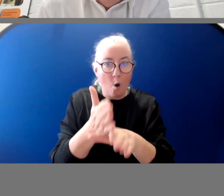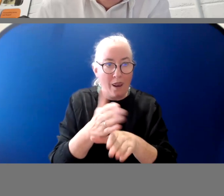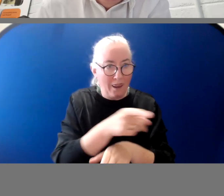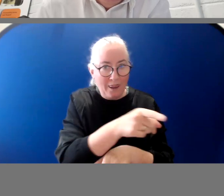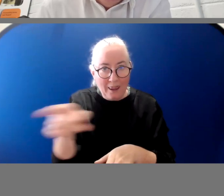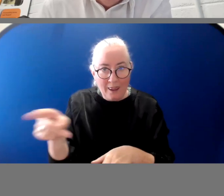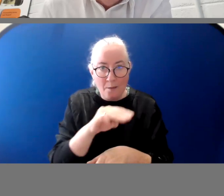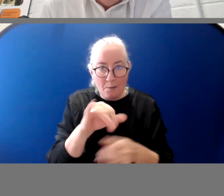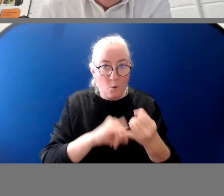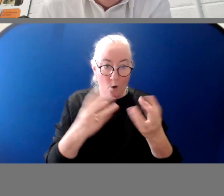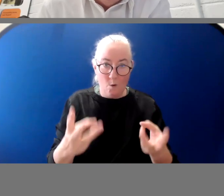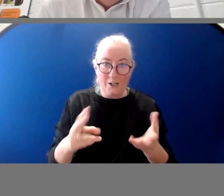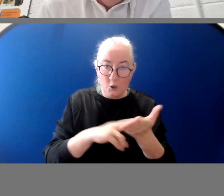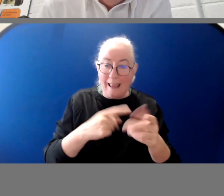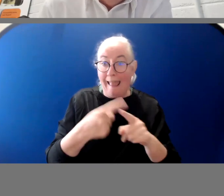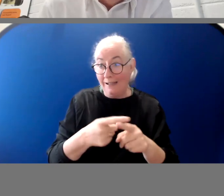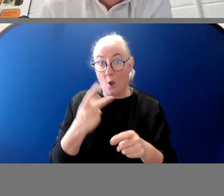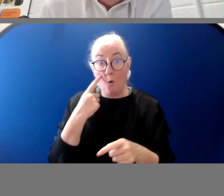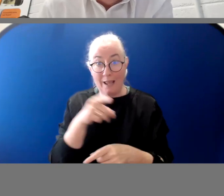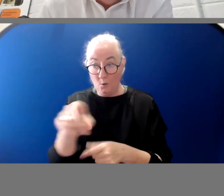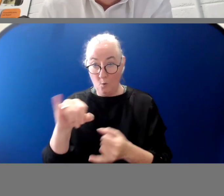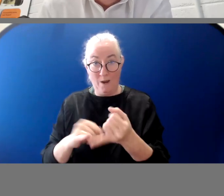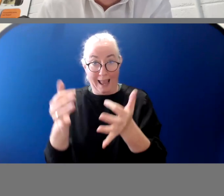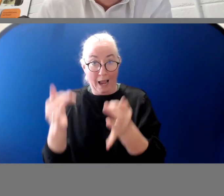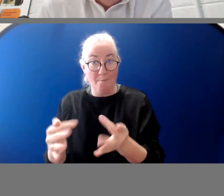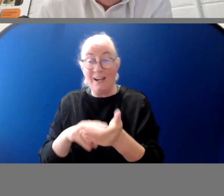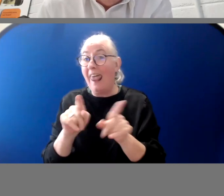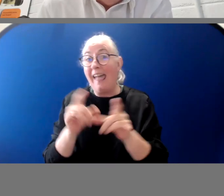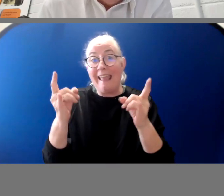at the end user requirements so you might be designing a healthcare facility and you might